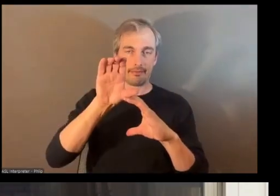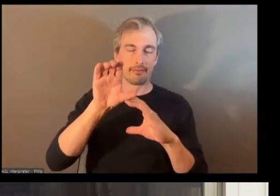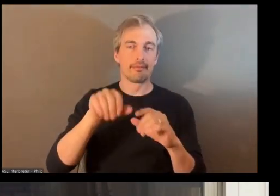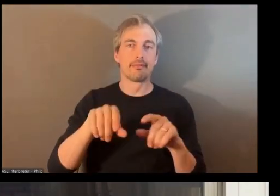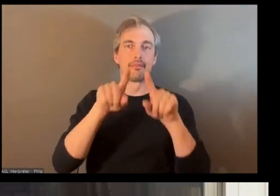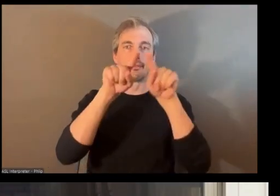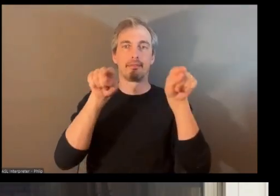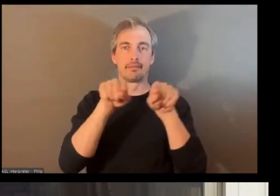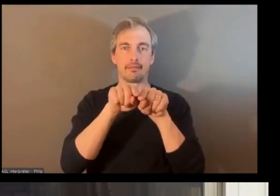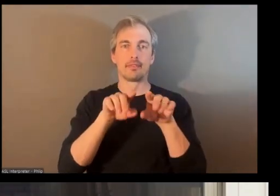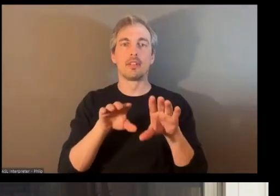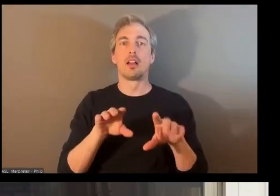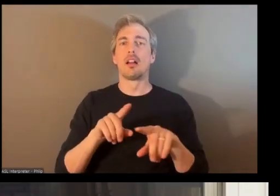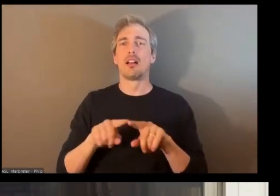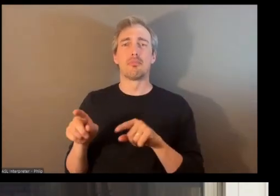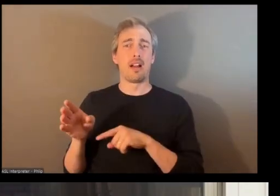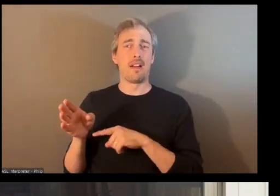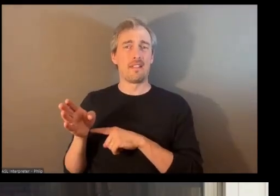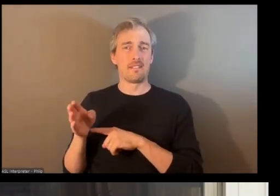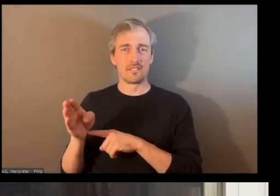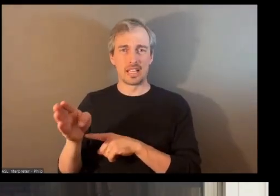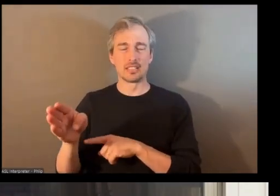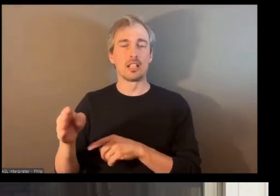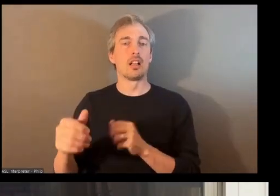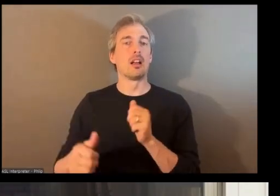are swimming left to right. But there were a few fainter